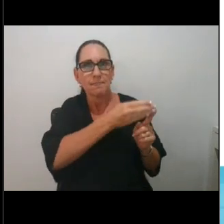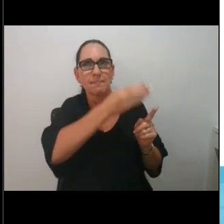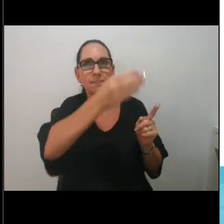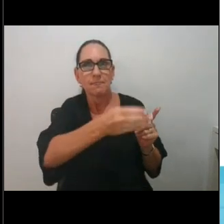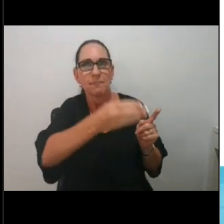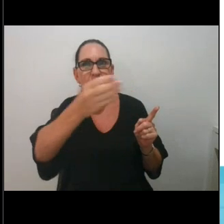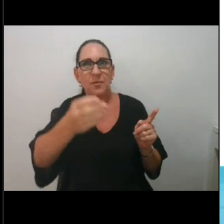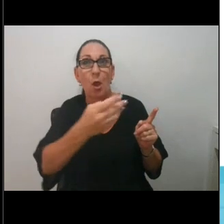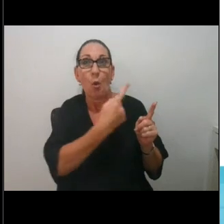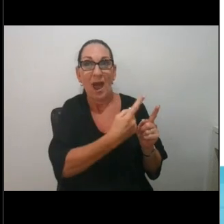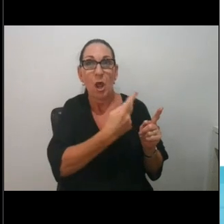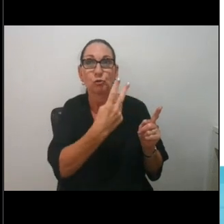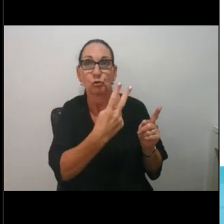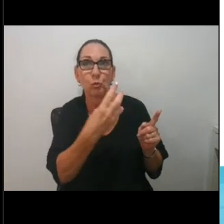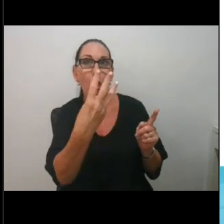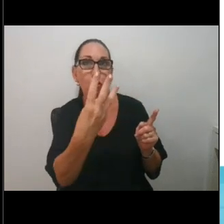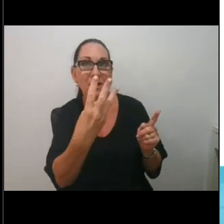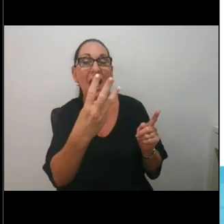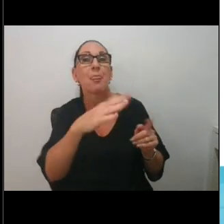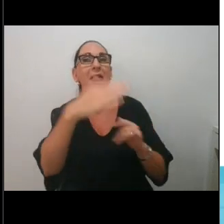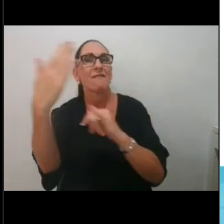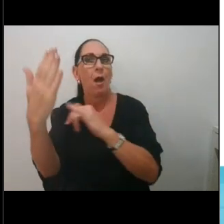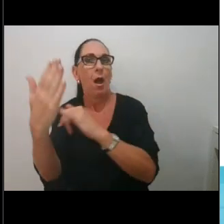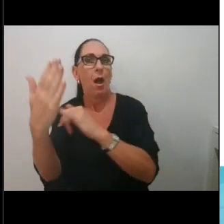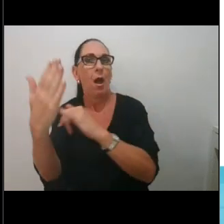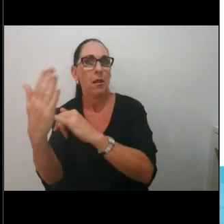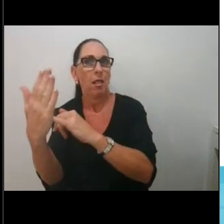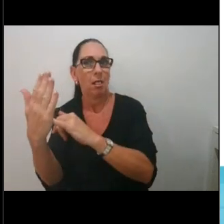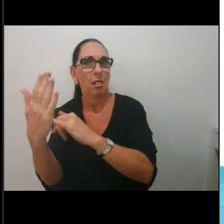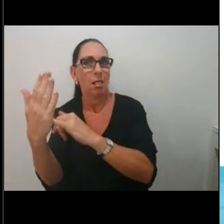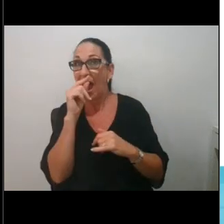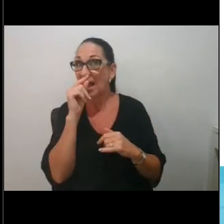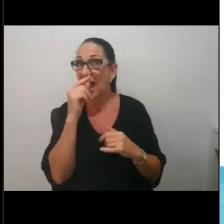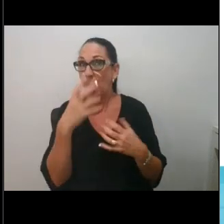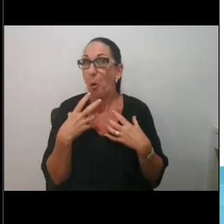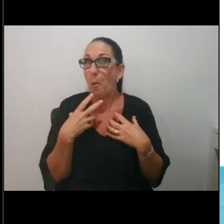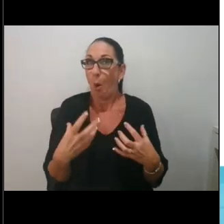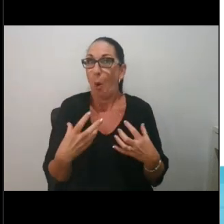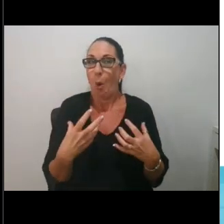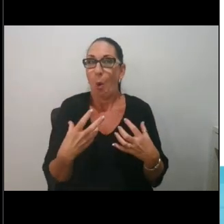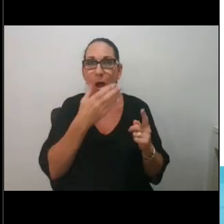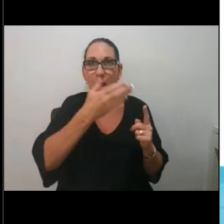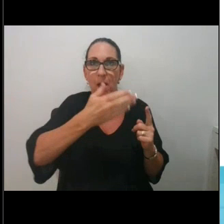a final report we can have more often mention more common mentions we can have them every two weeks